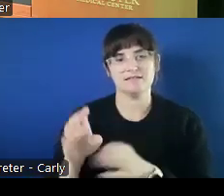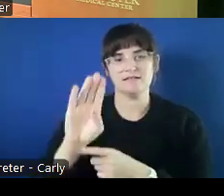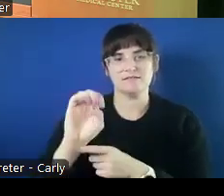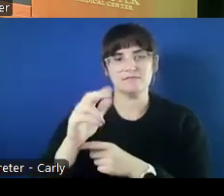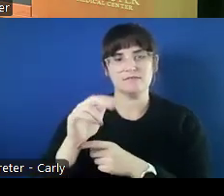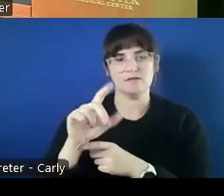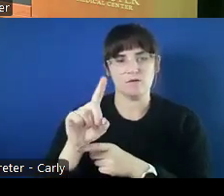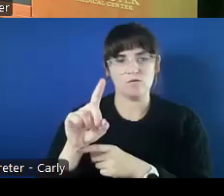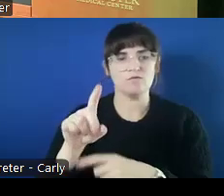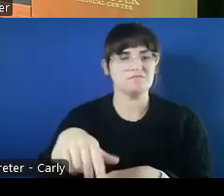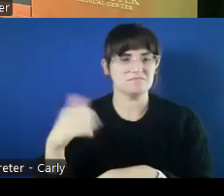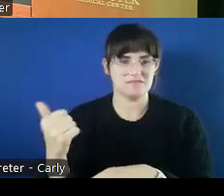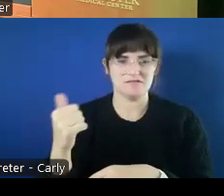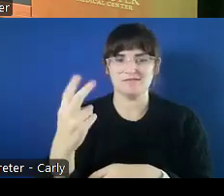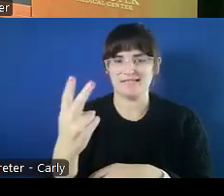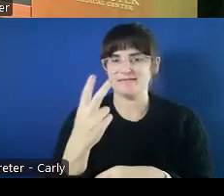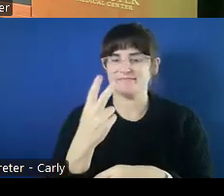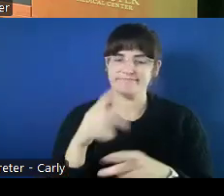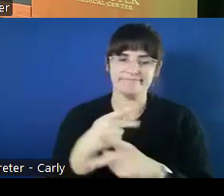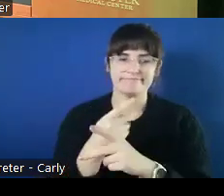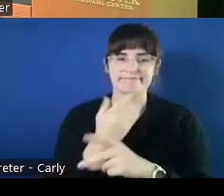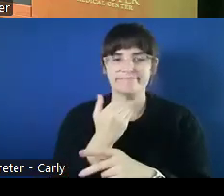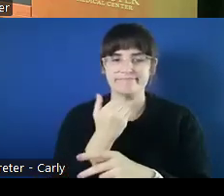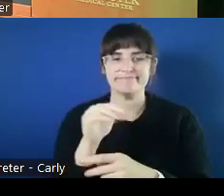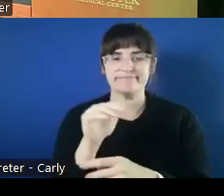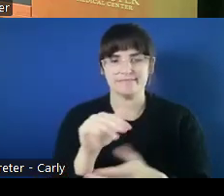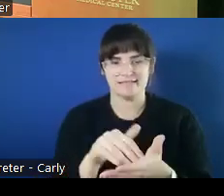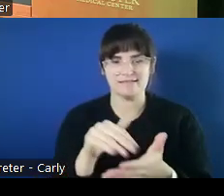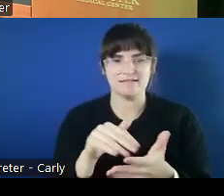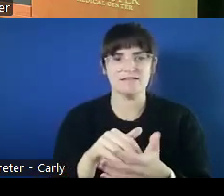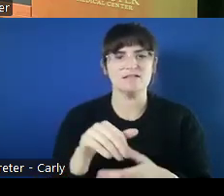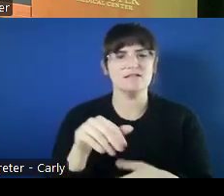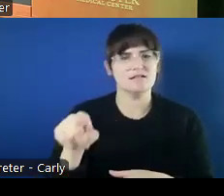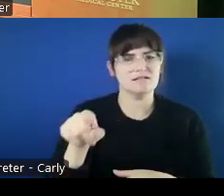undergone beriatric surgery for weight loss uh in folks with metabolic syndrome and then even